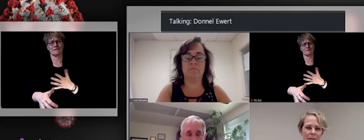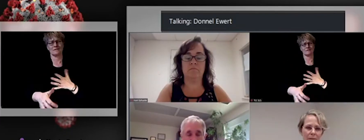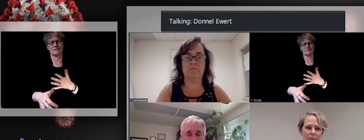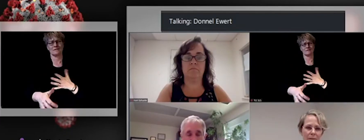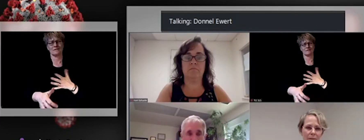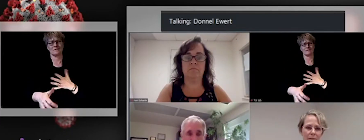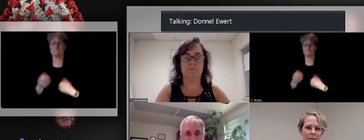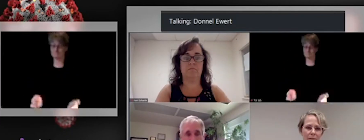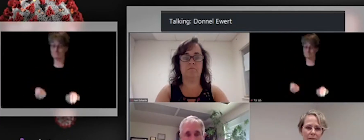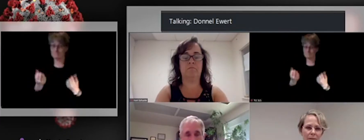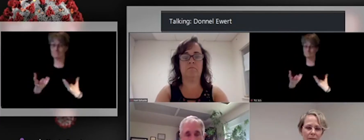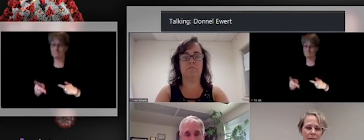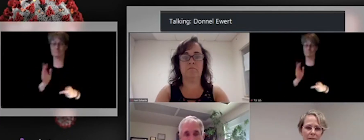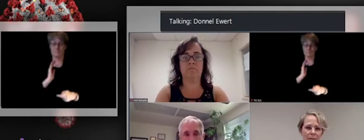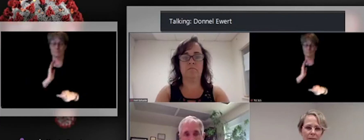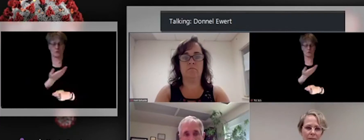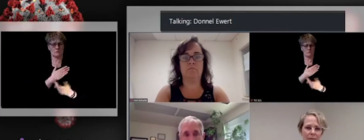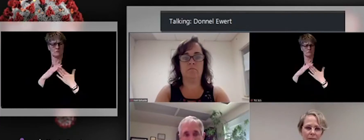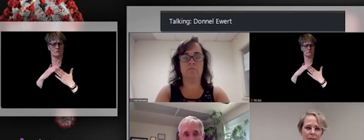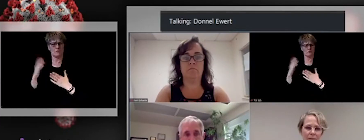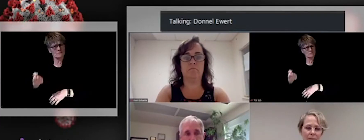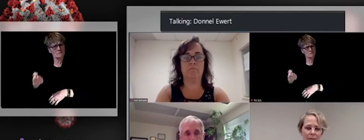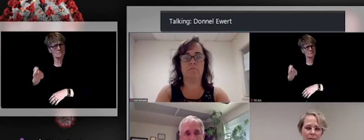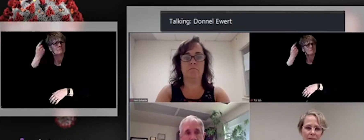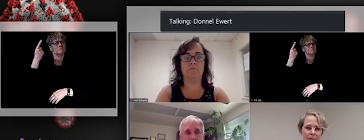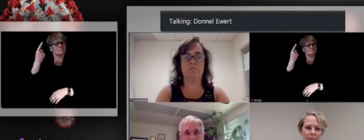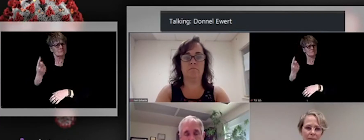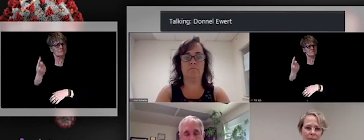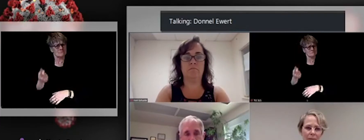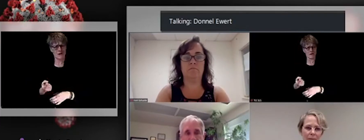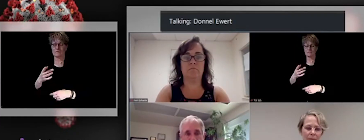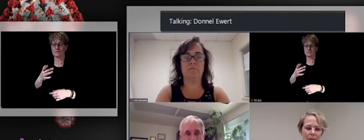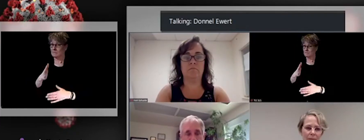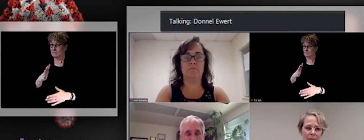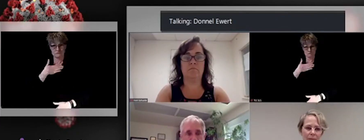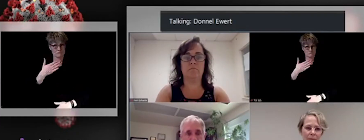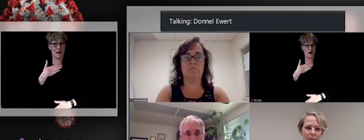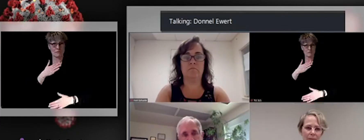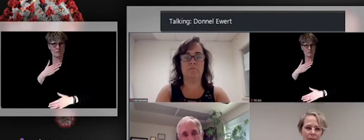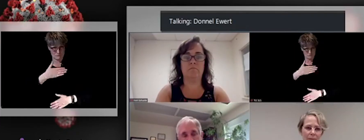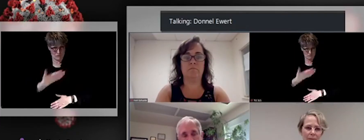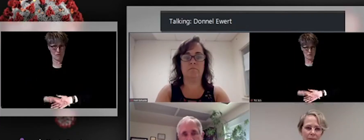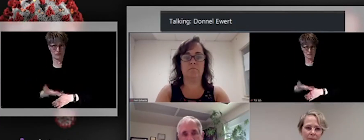They are more than happy to wear masks in public places for the brief period of time